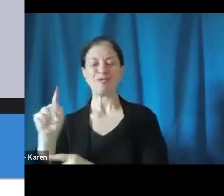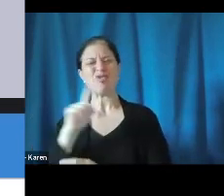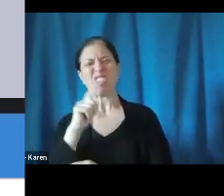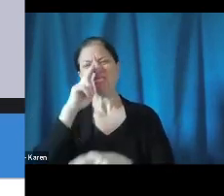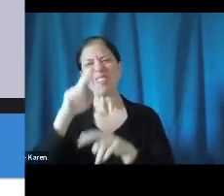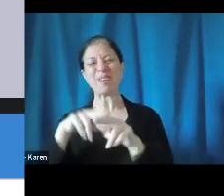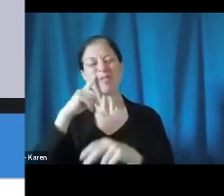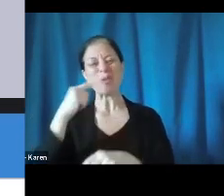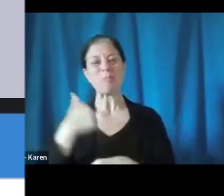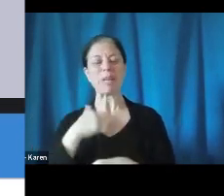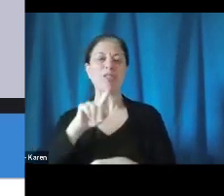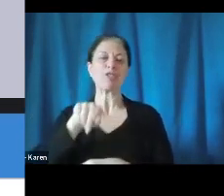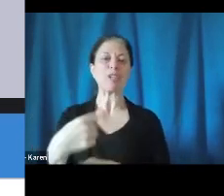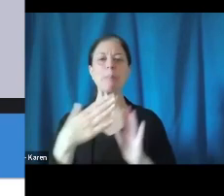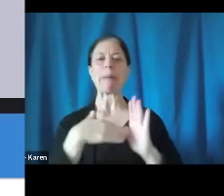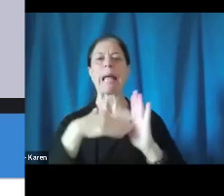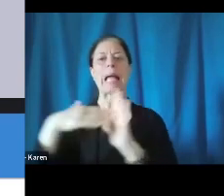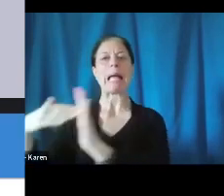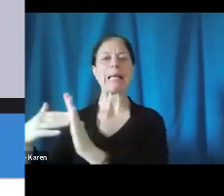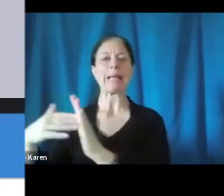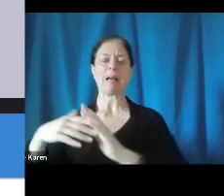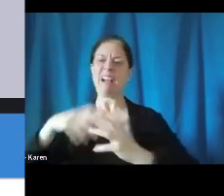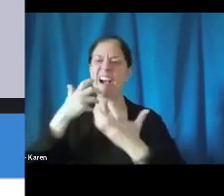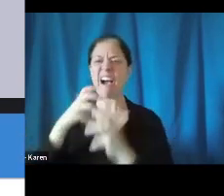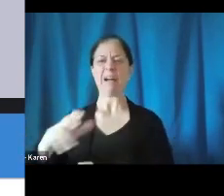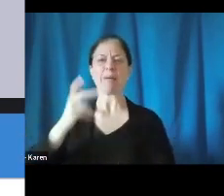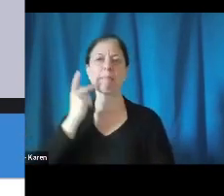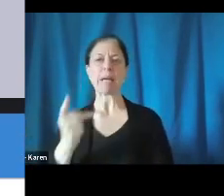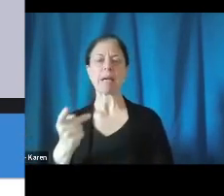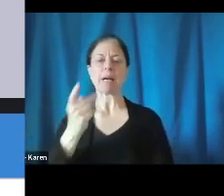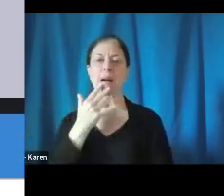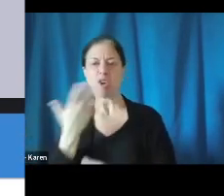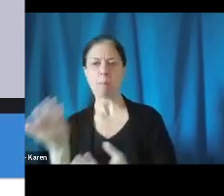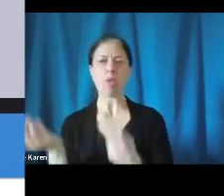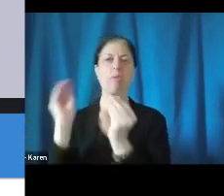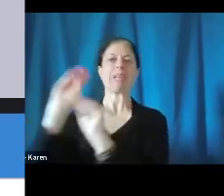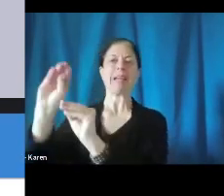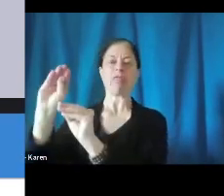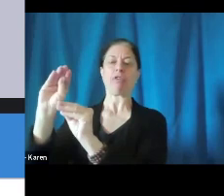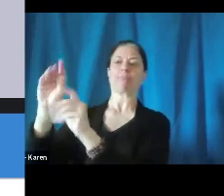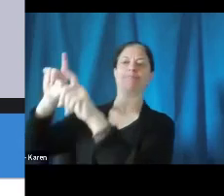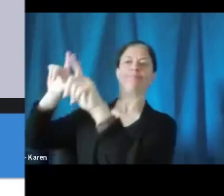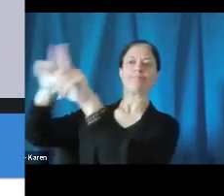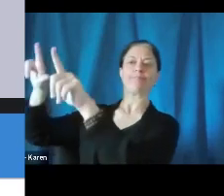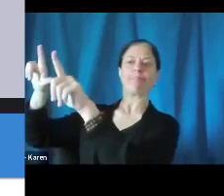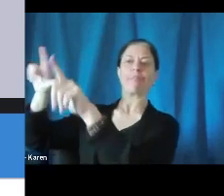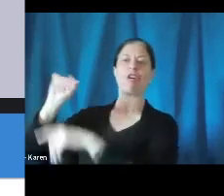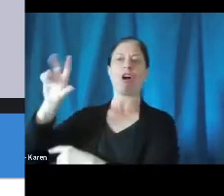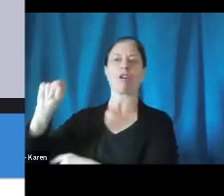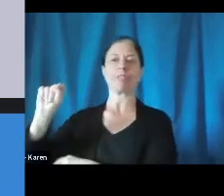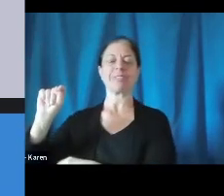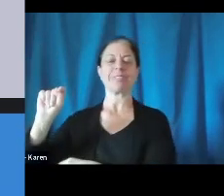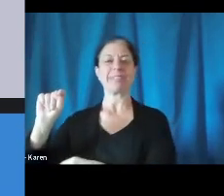something that has a negative connotation or a medical connotation into art. It was supper fun to paint it